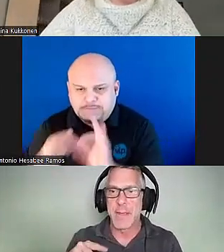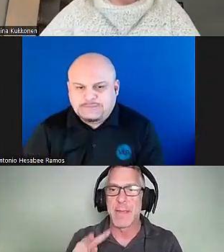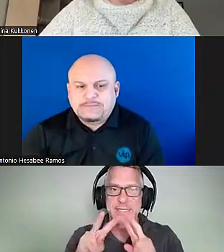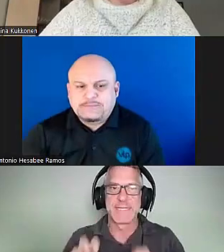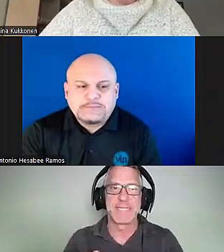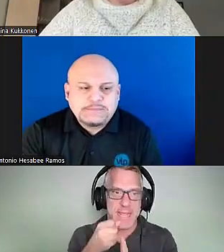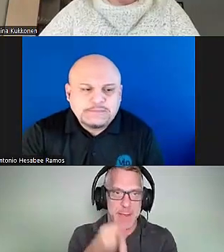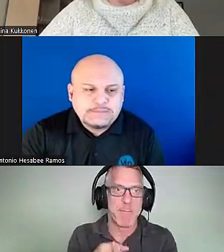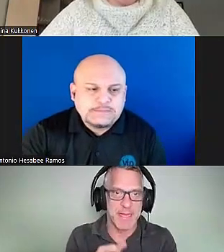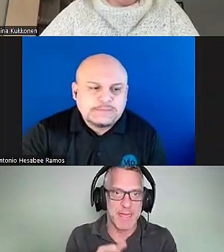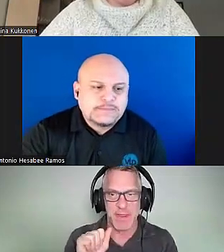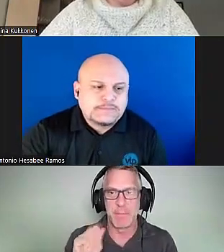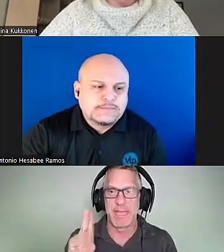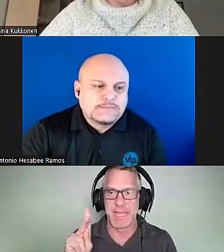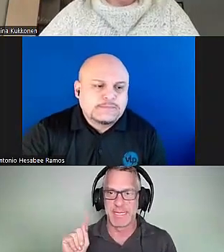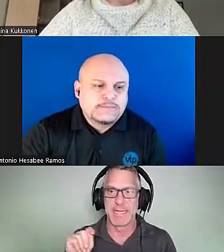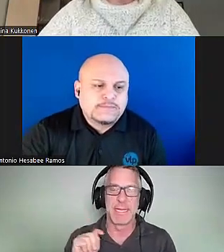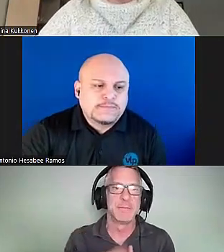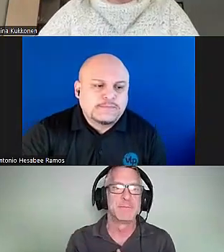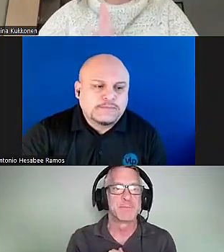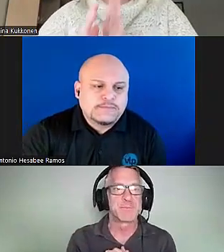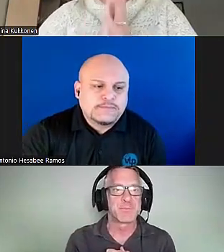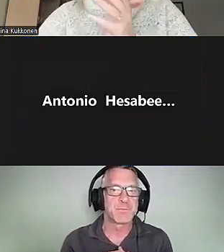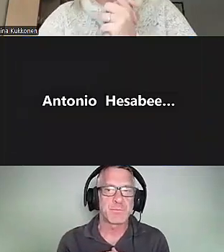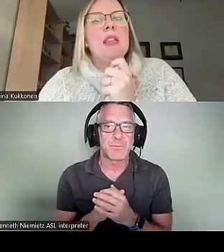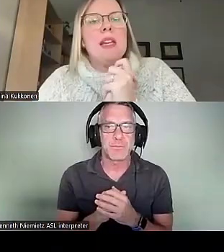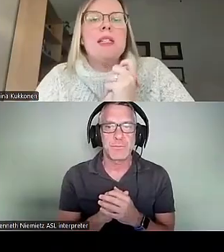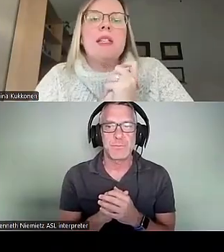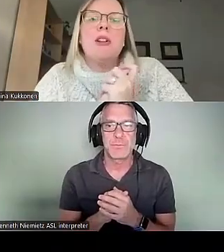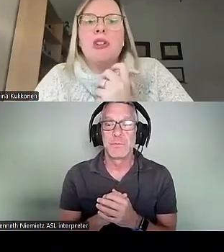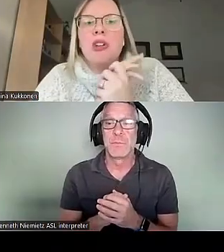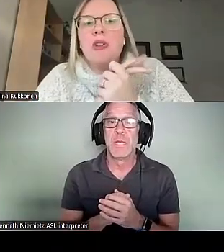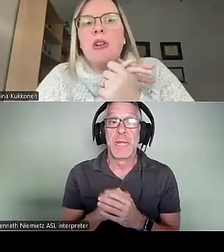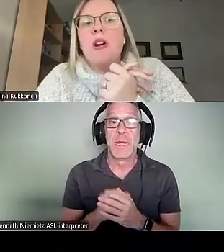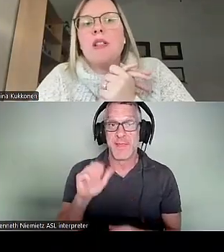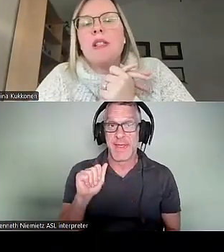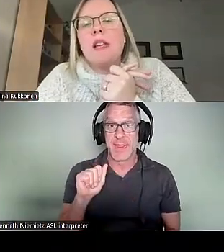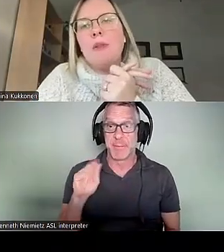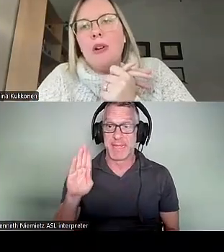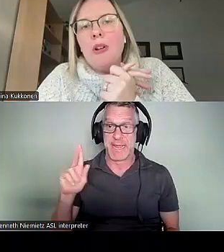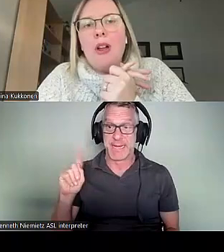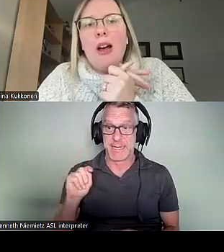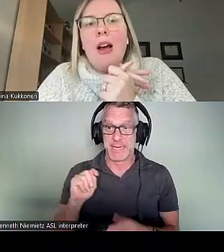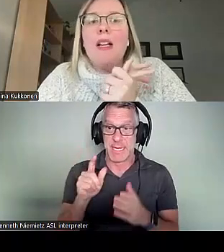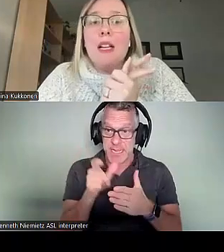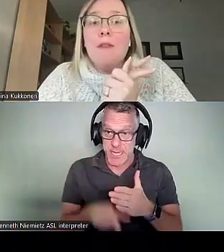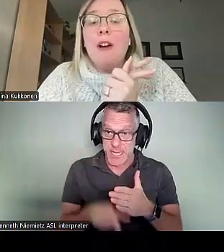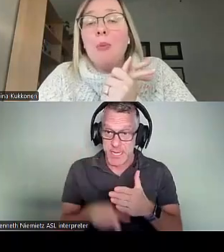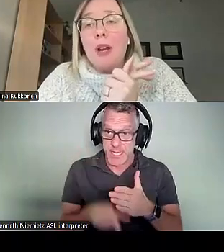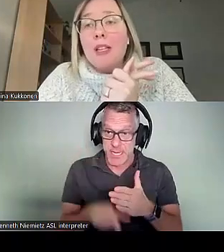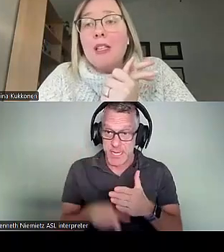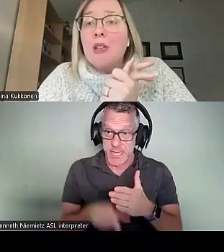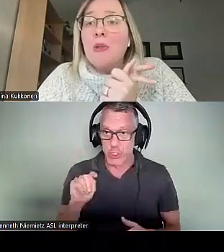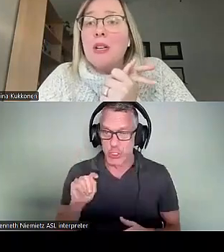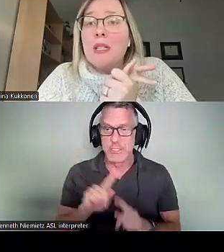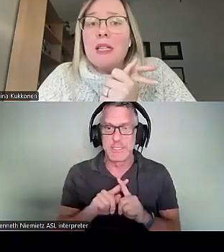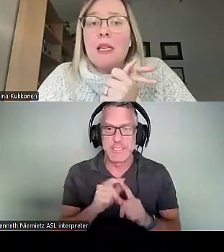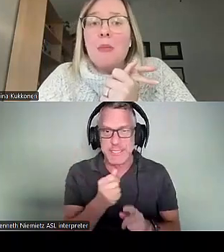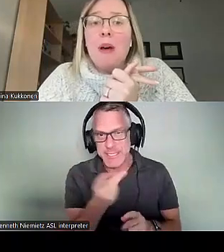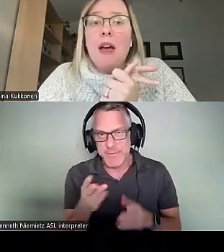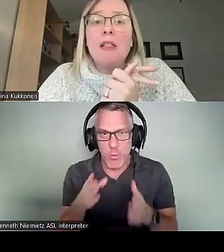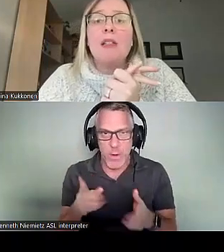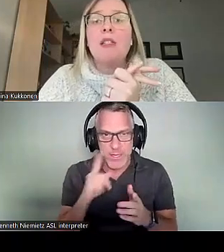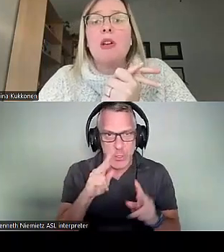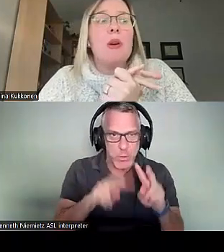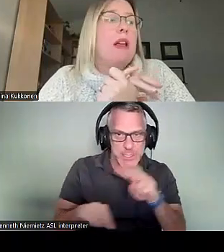translation project. In the KT literature there are several identified ways to assess impact.